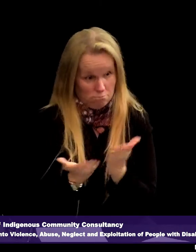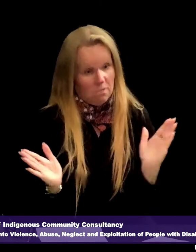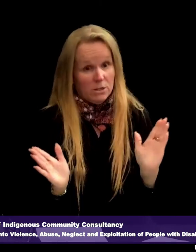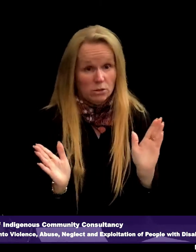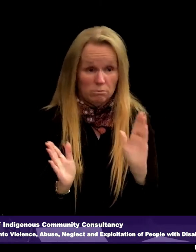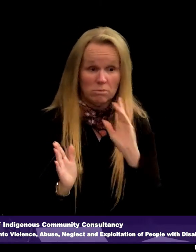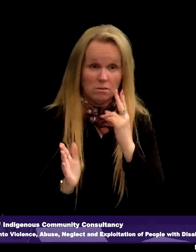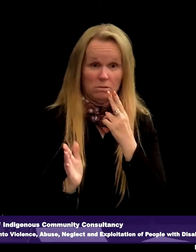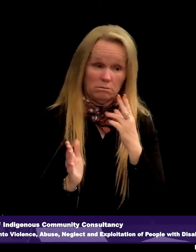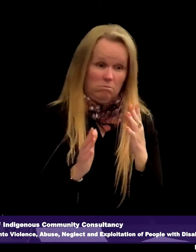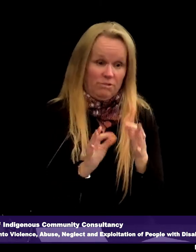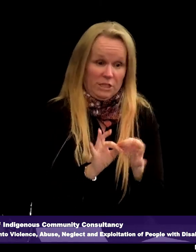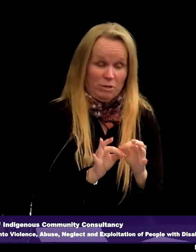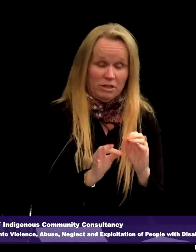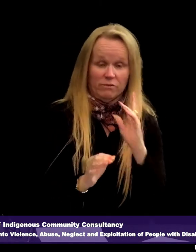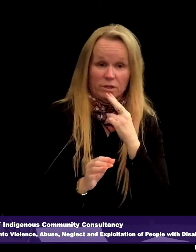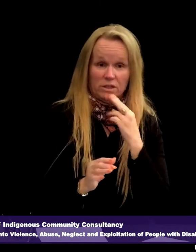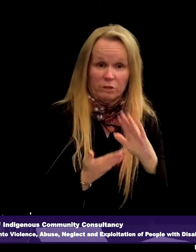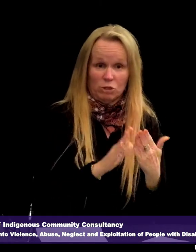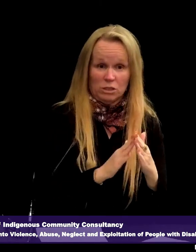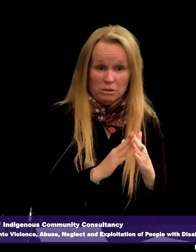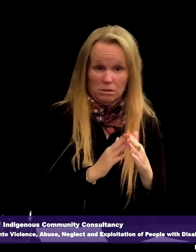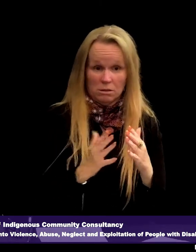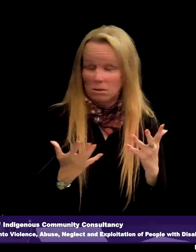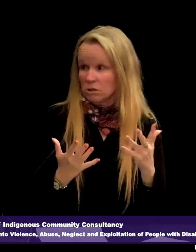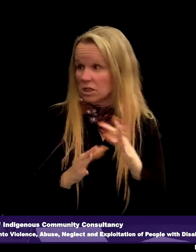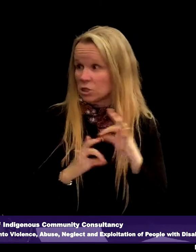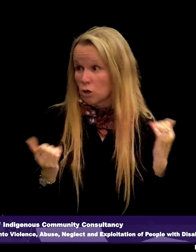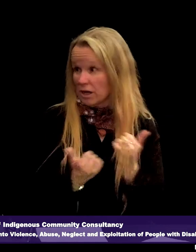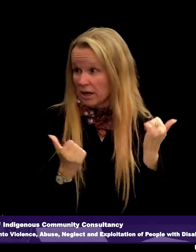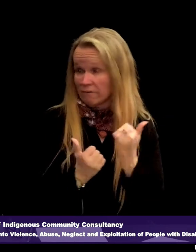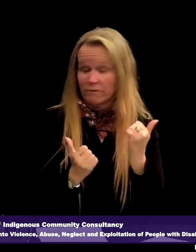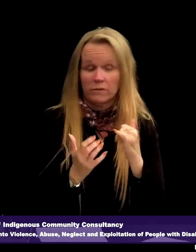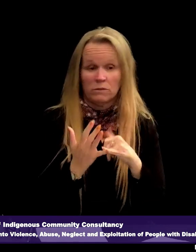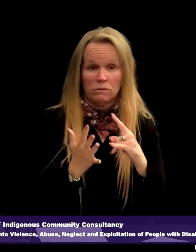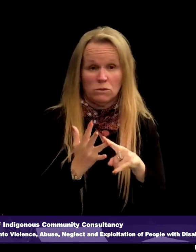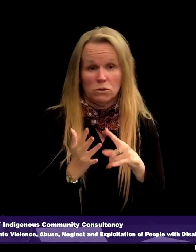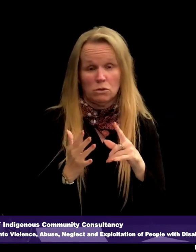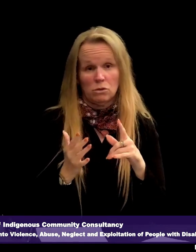I'm talking about general Auslan interpreters for Deaf and hard of hearing people. There are simply not enough of them.